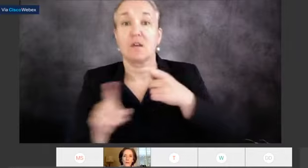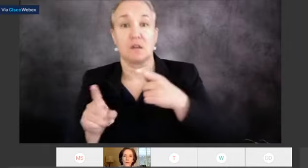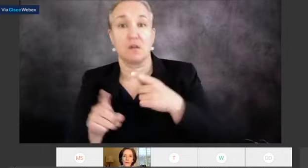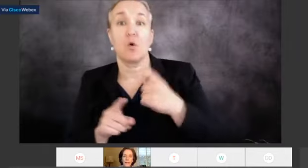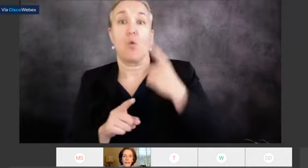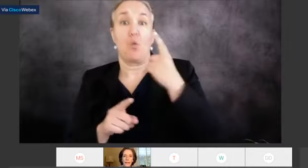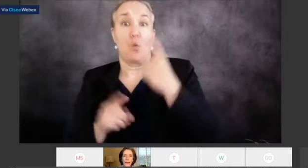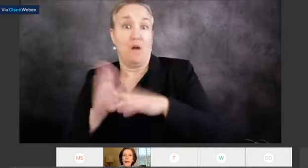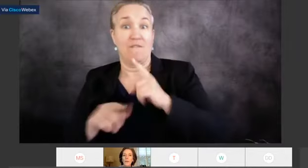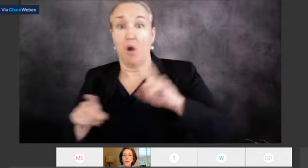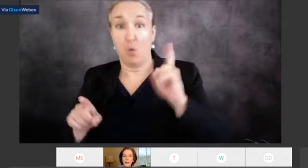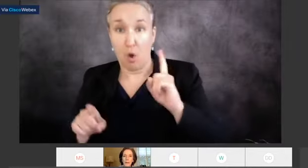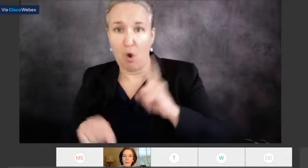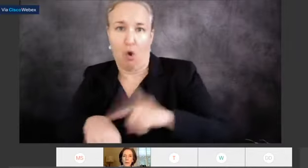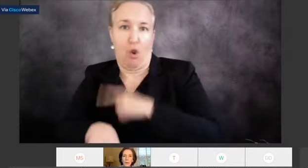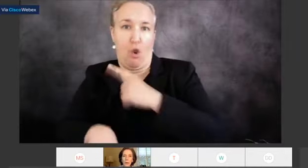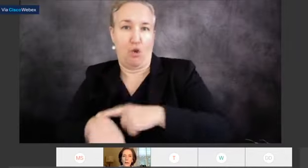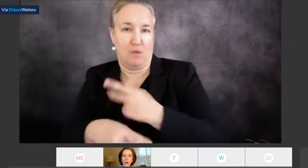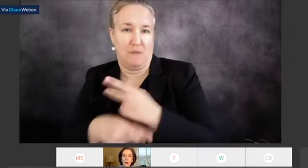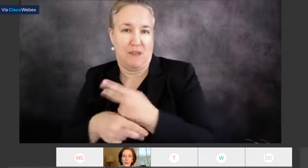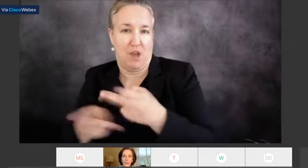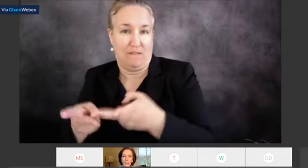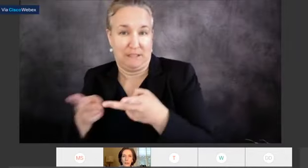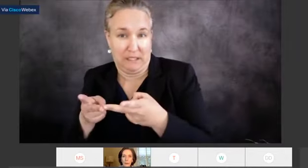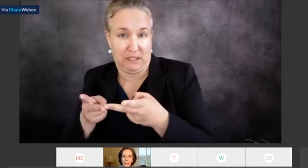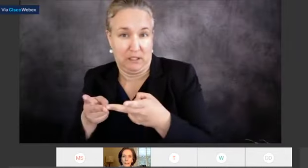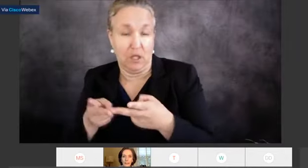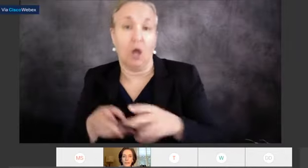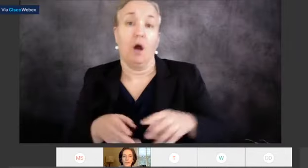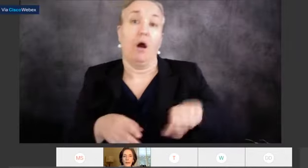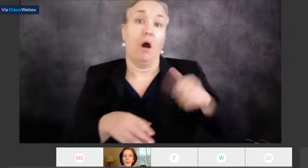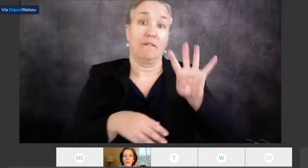facility the remaining 41 are from the community